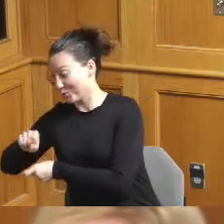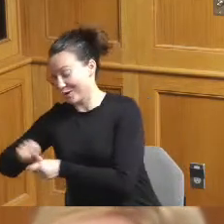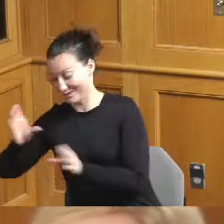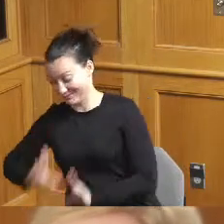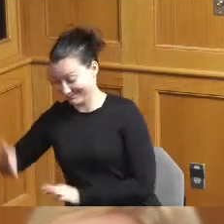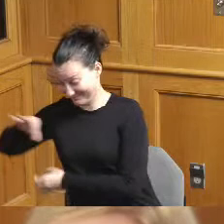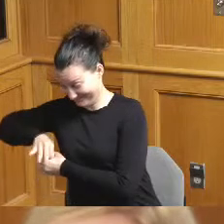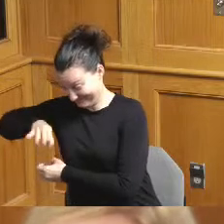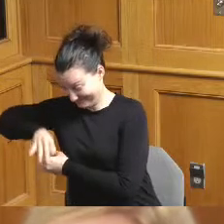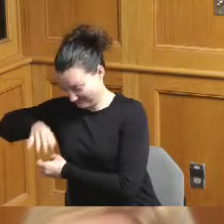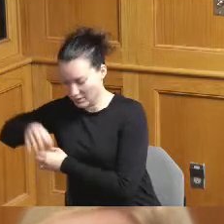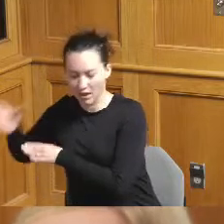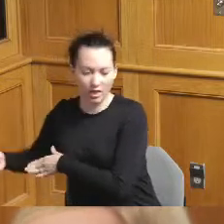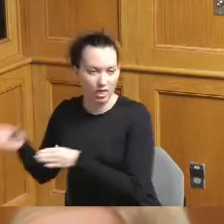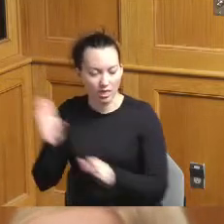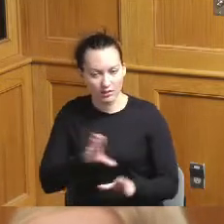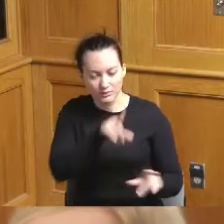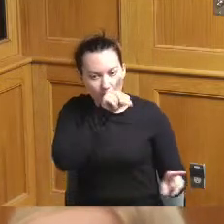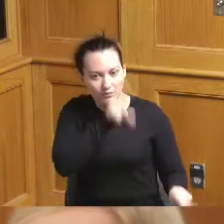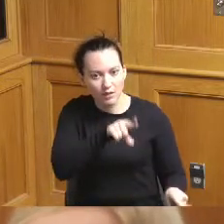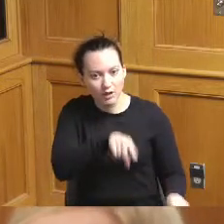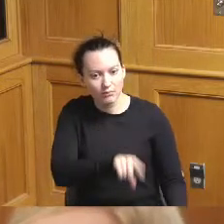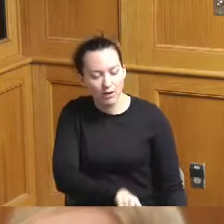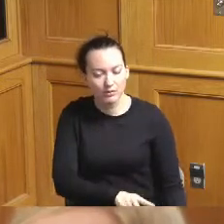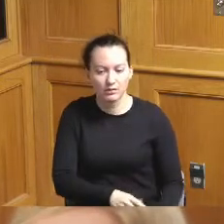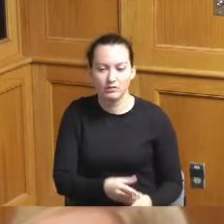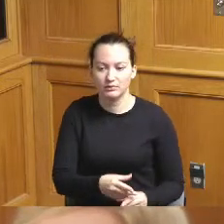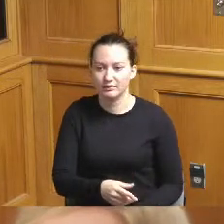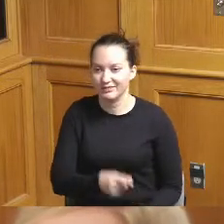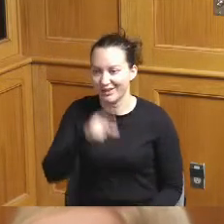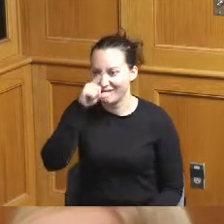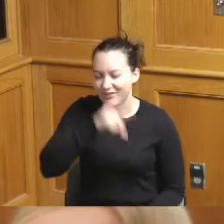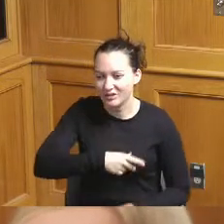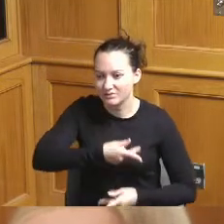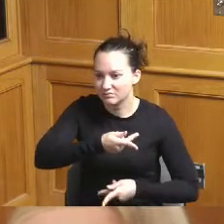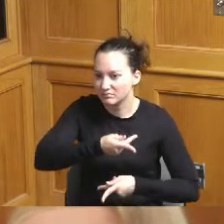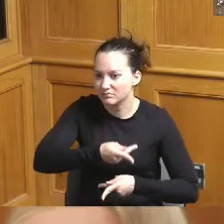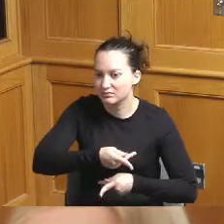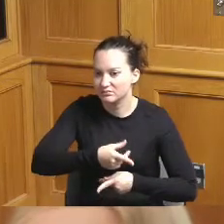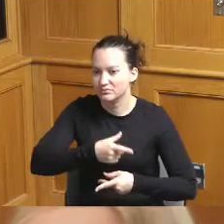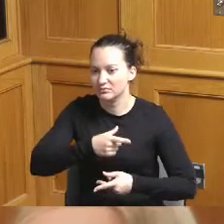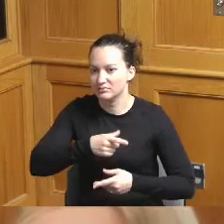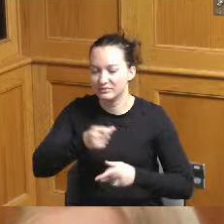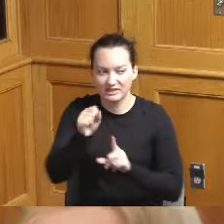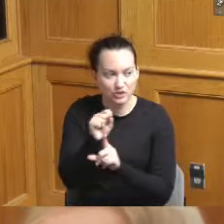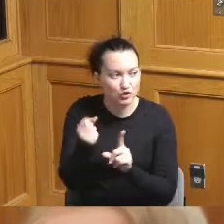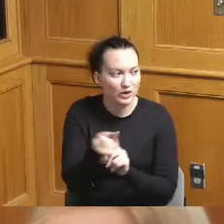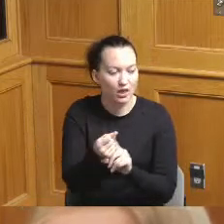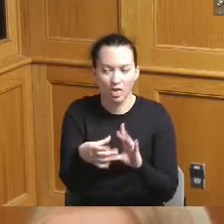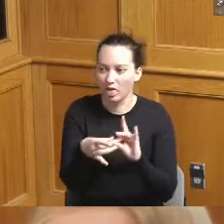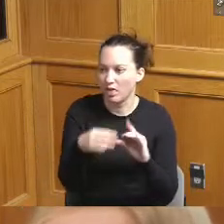are now instead responding to these false claims of impropriety that are being driven by people